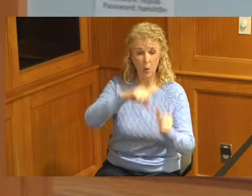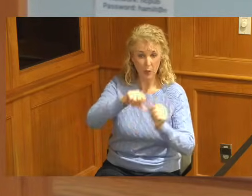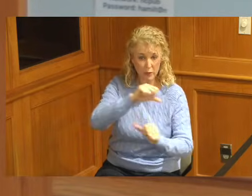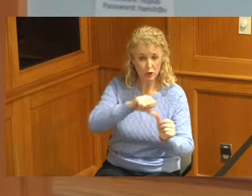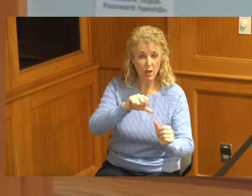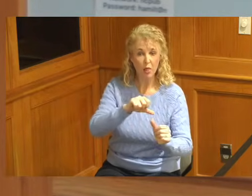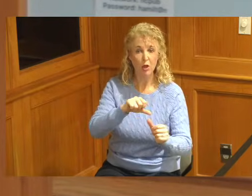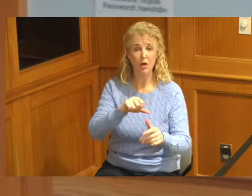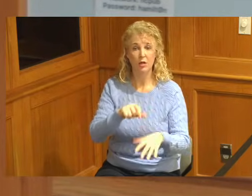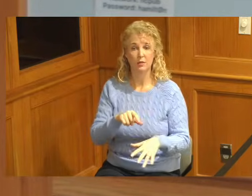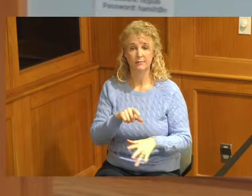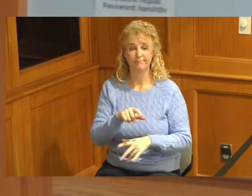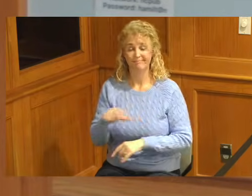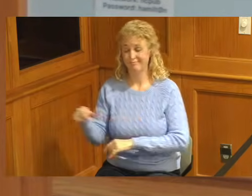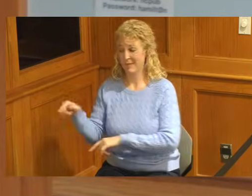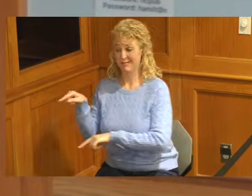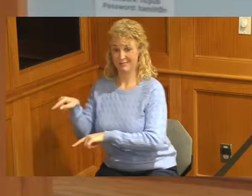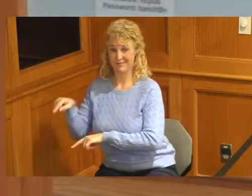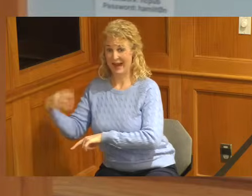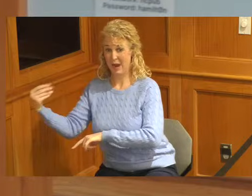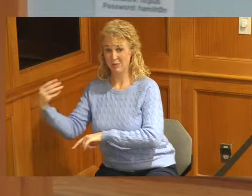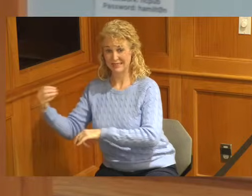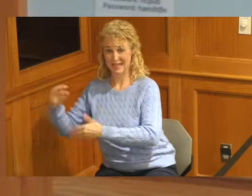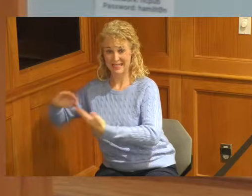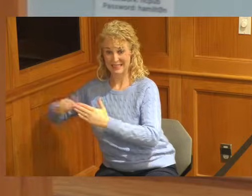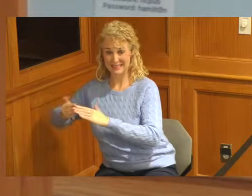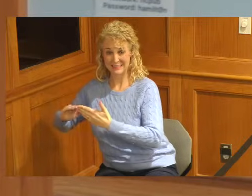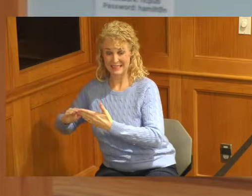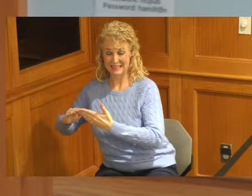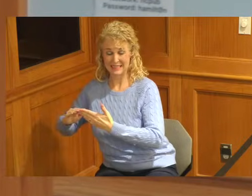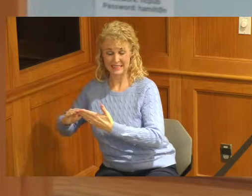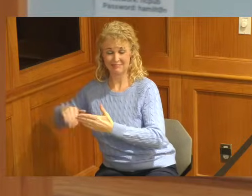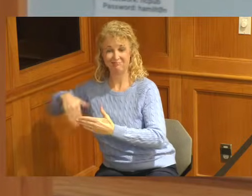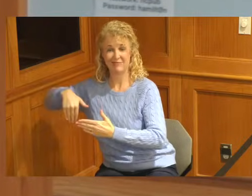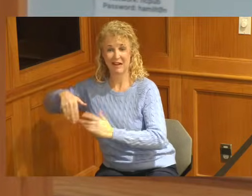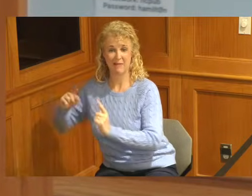a partner that's going to that's helping get this through and from the perspective of the community